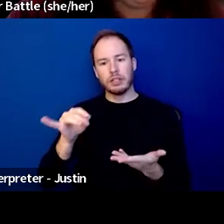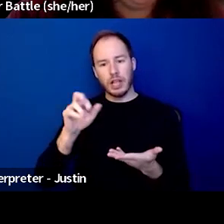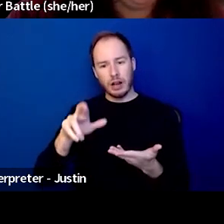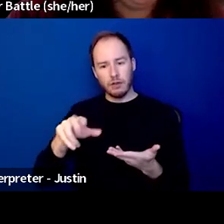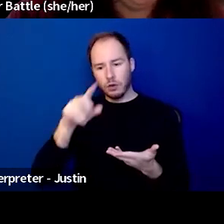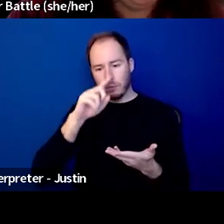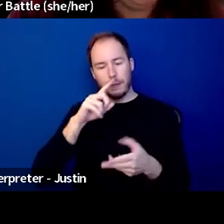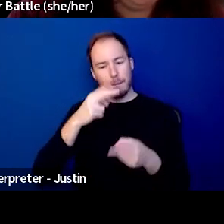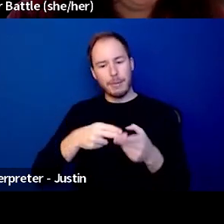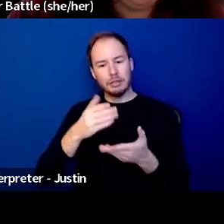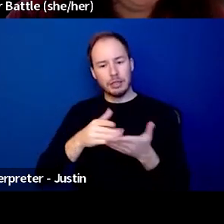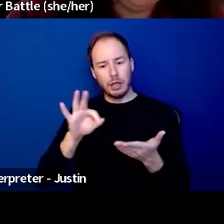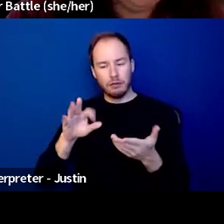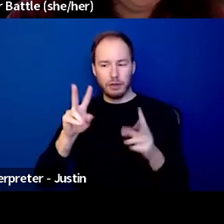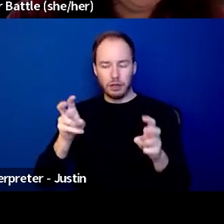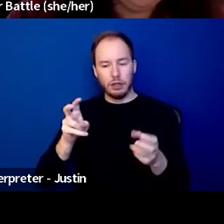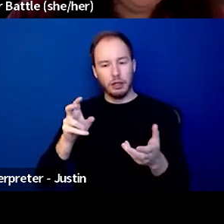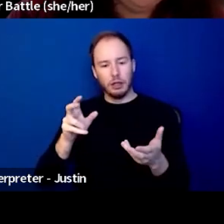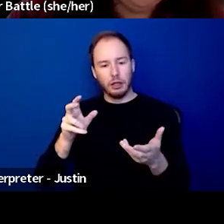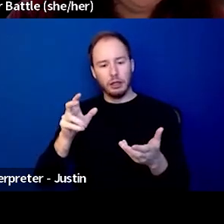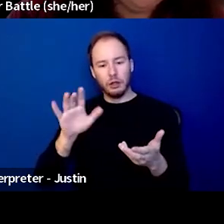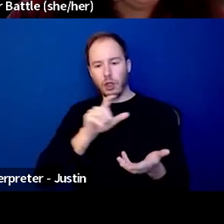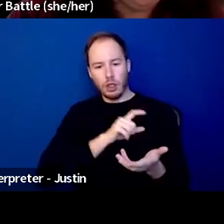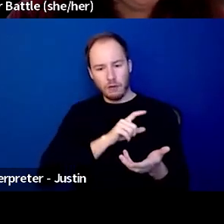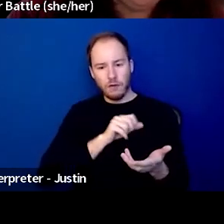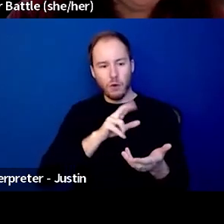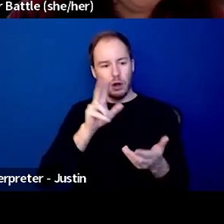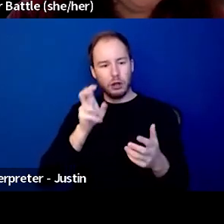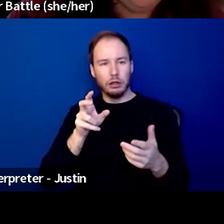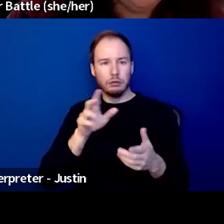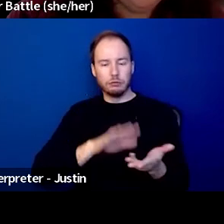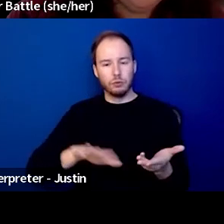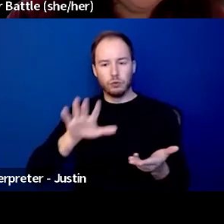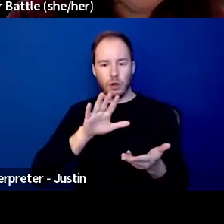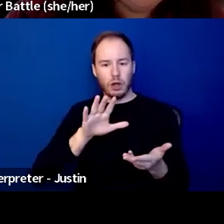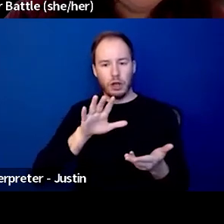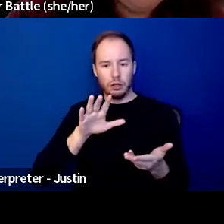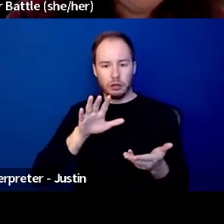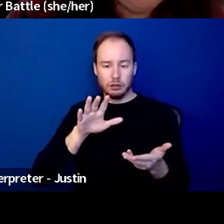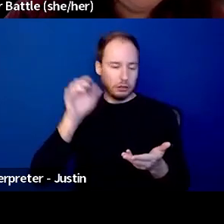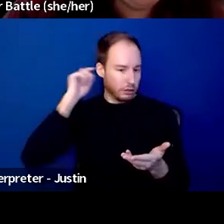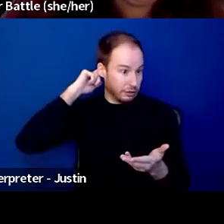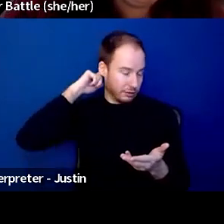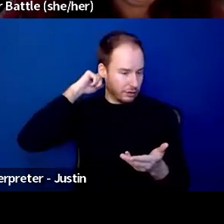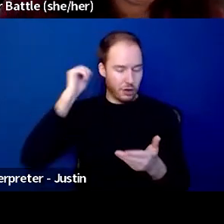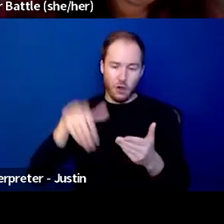that you had to get from your law enforcement, or pretty much across all of the projects that you're involved in?